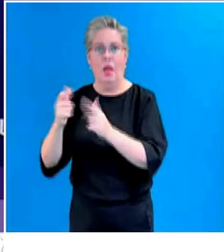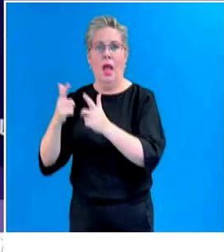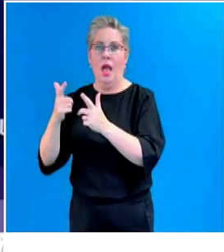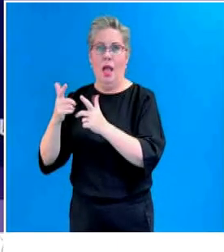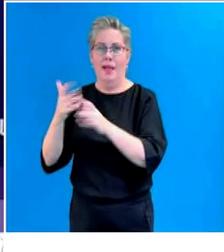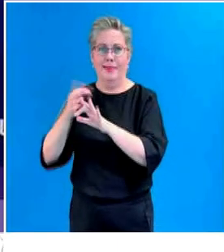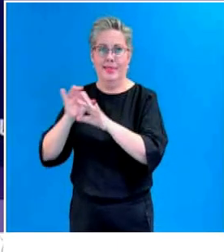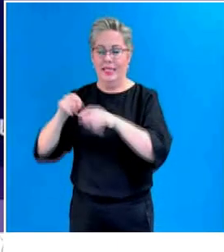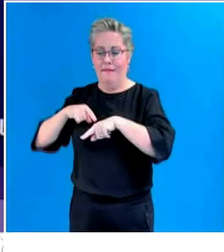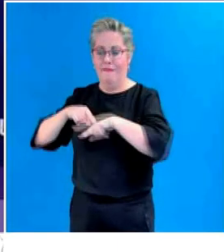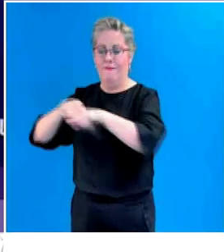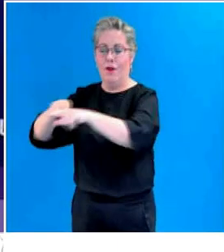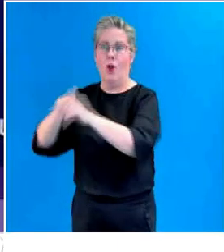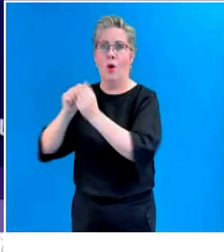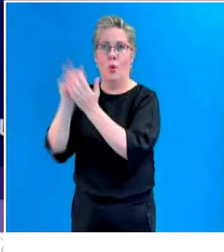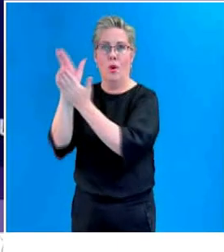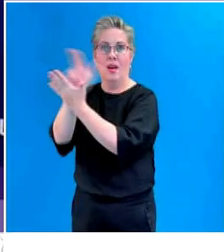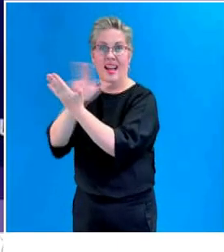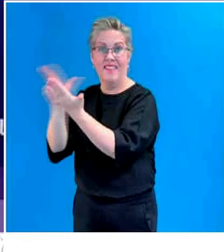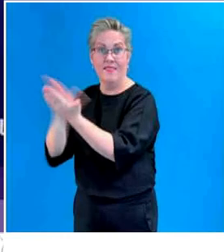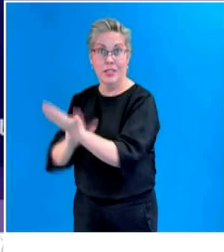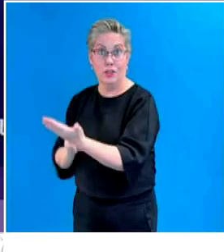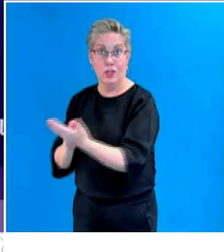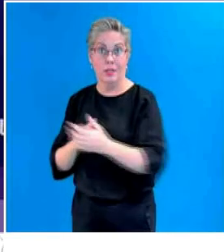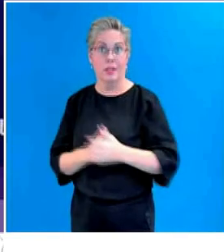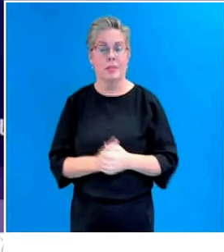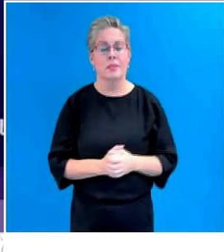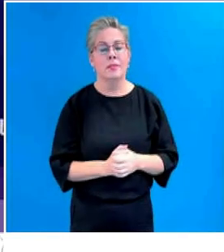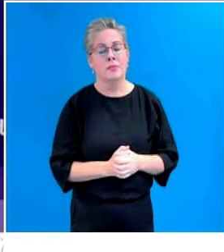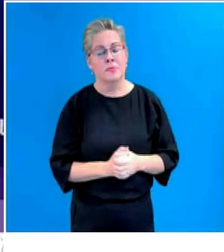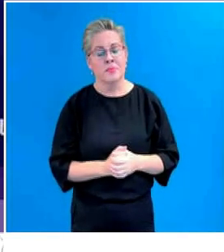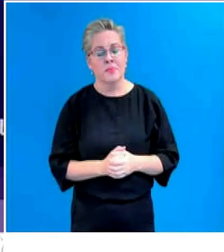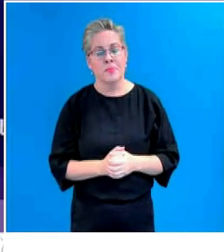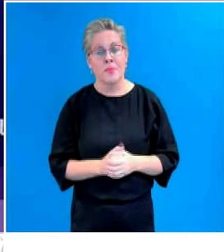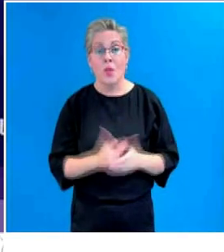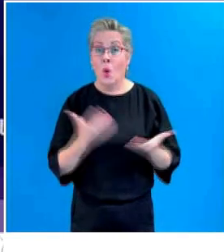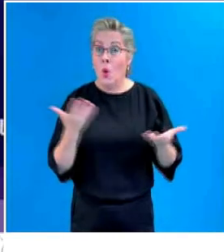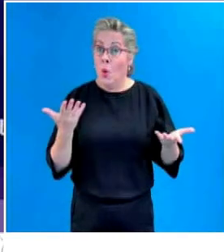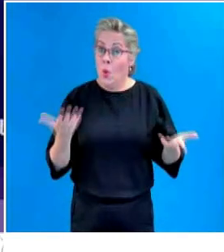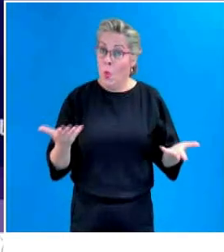I think it's fair to say that at times when we disagree, but I